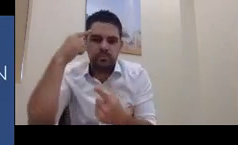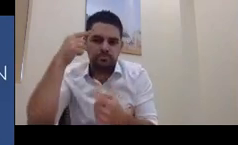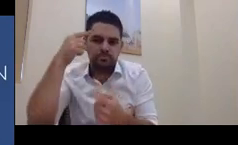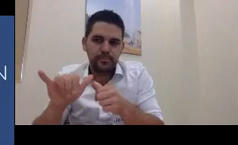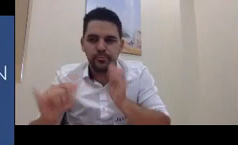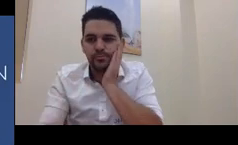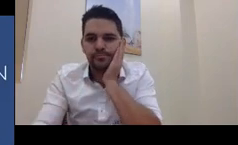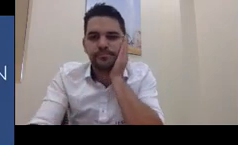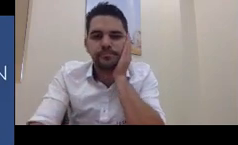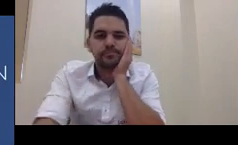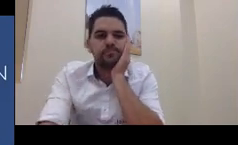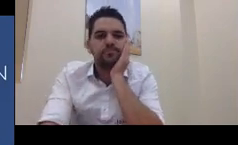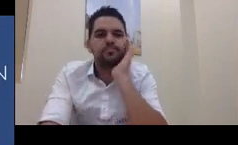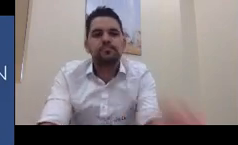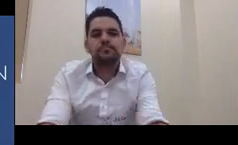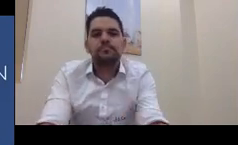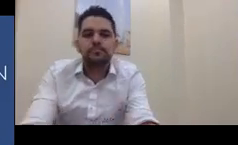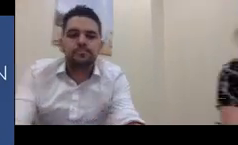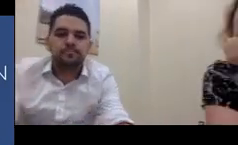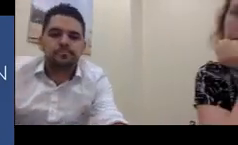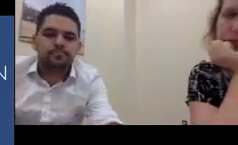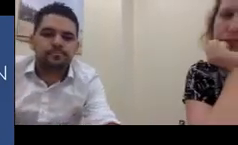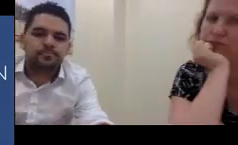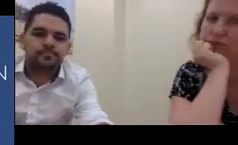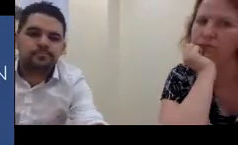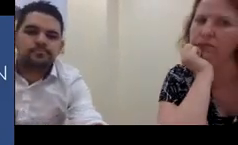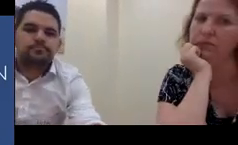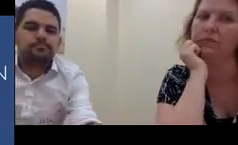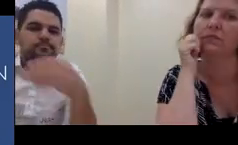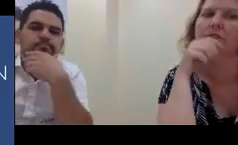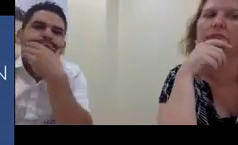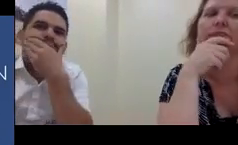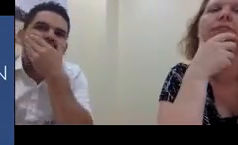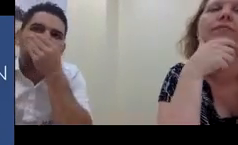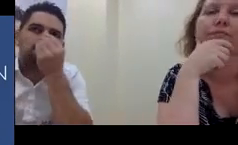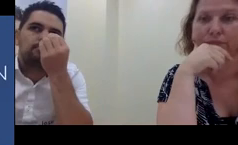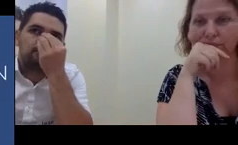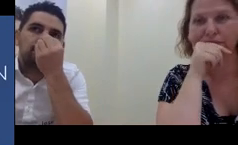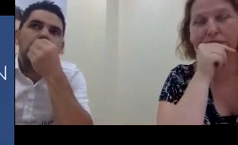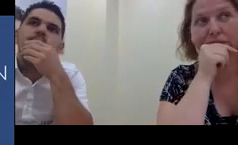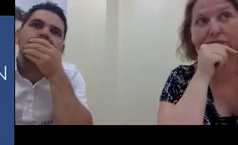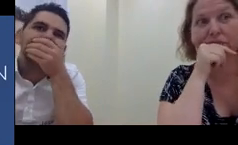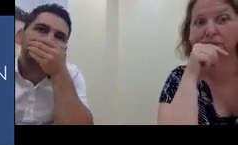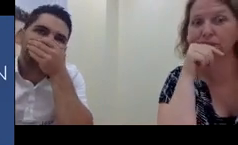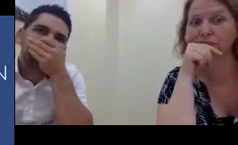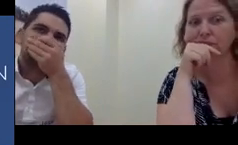So, that's also something to consider and remember as well. There's also a more technical question posed